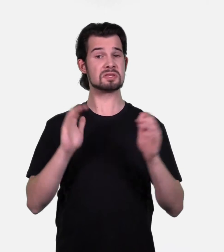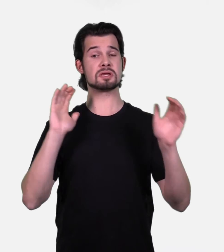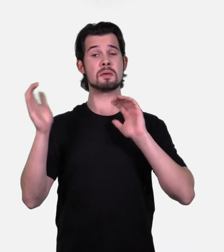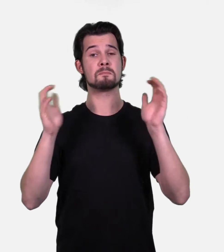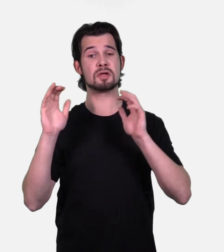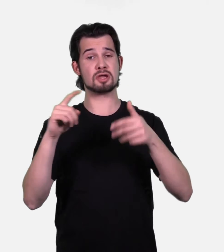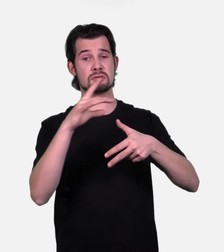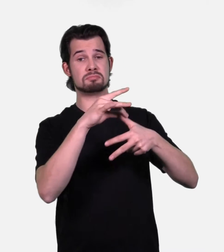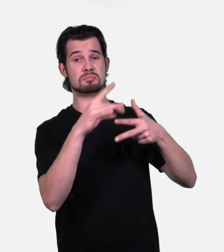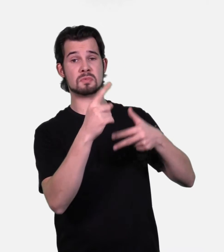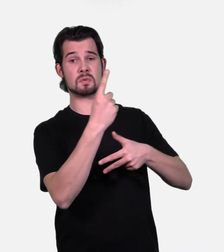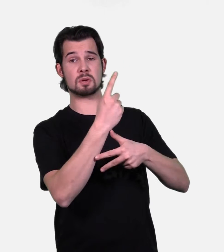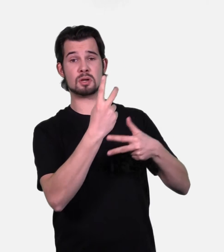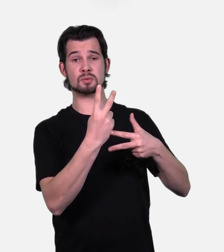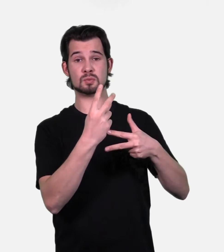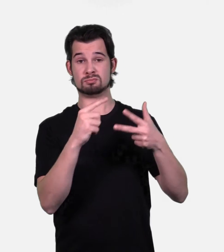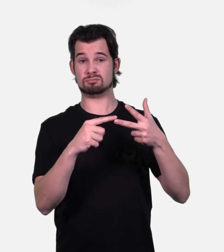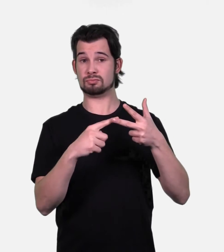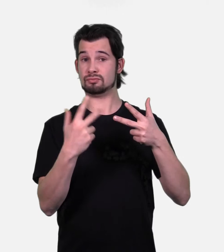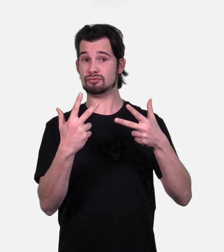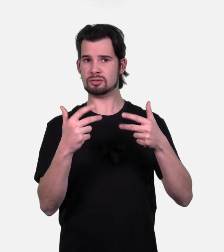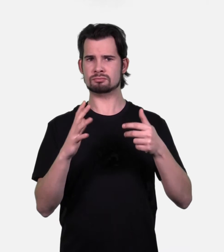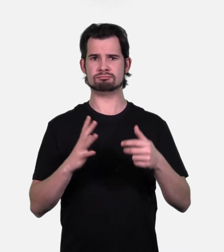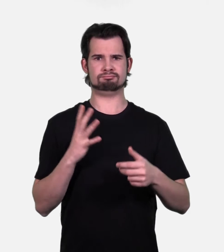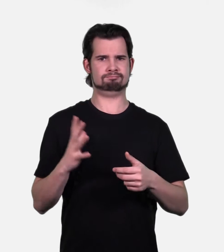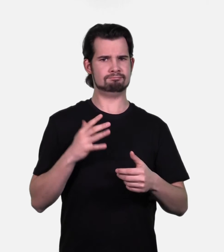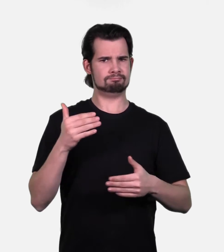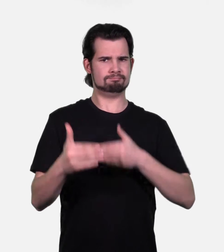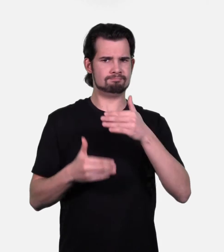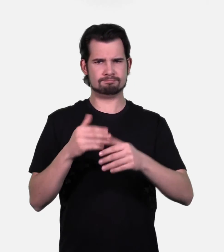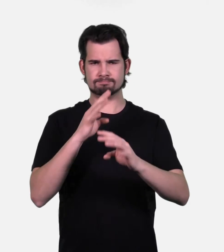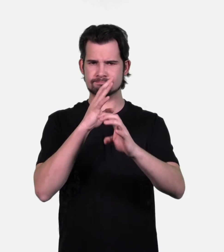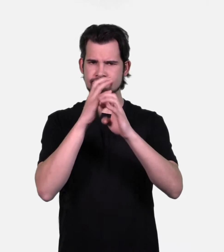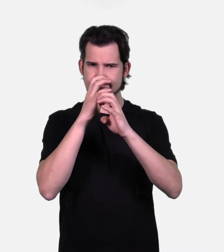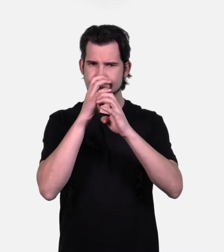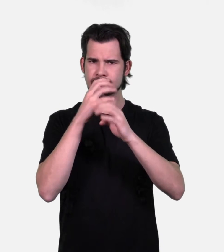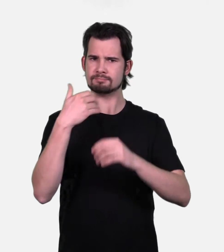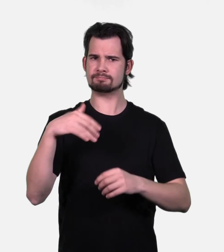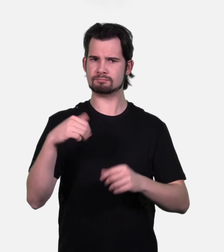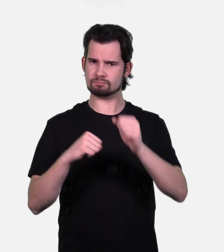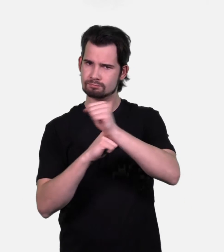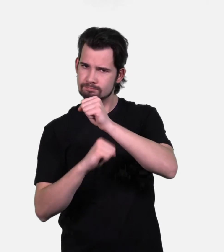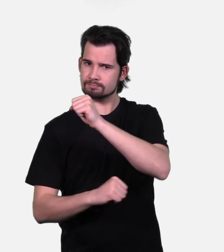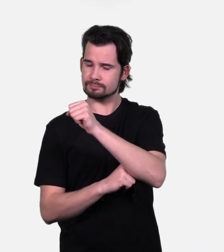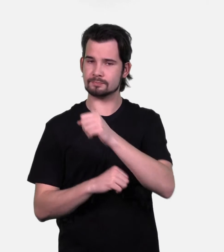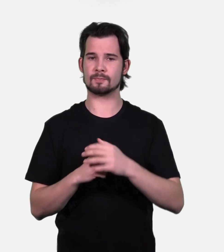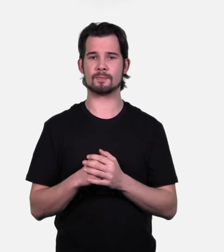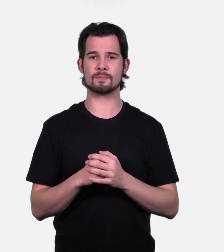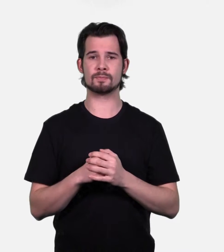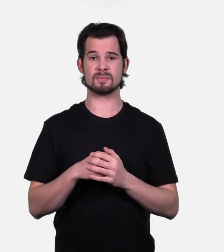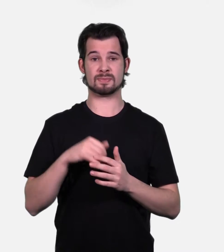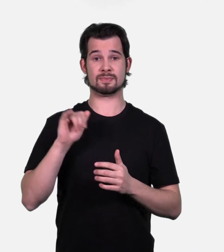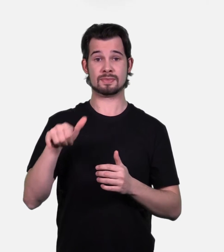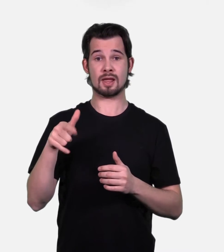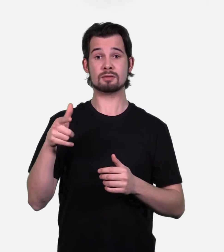The formal adjudication process is a lot more structured. In this process, a panel of Agency Members